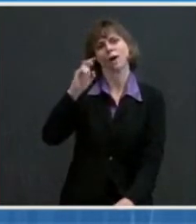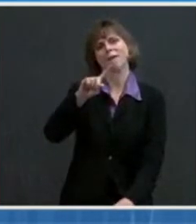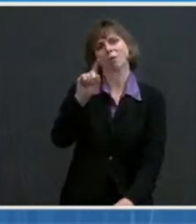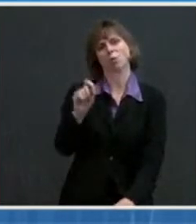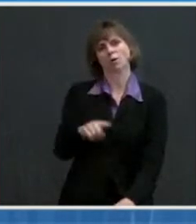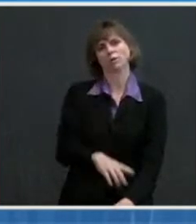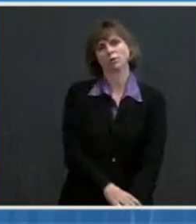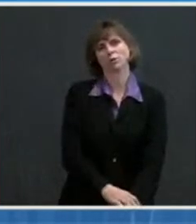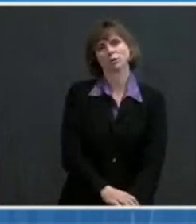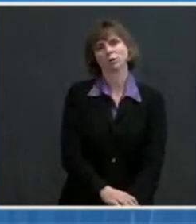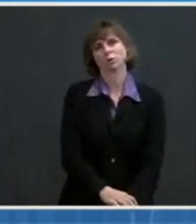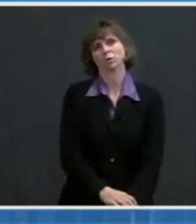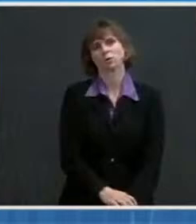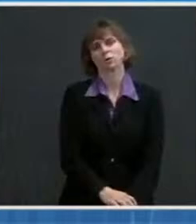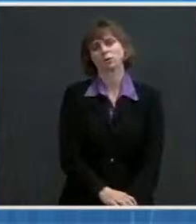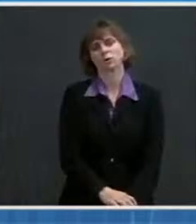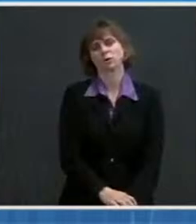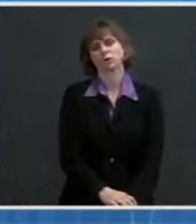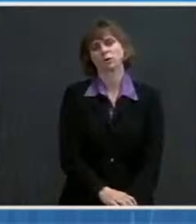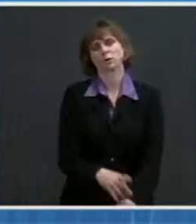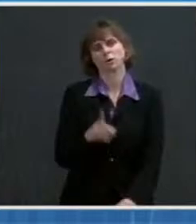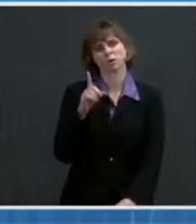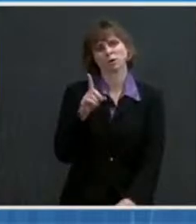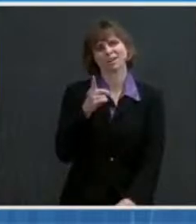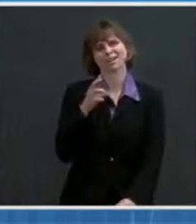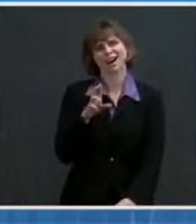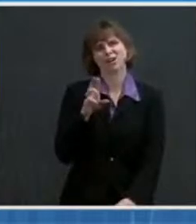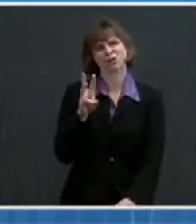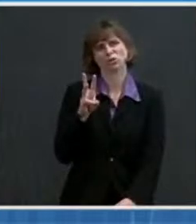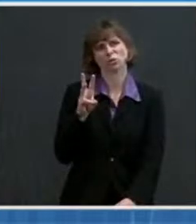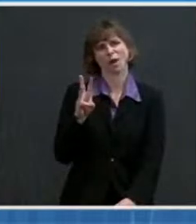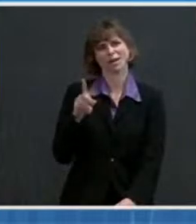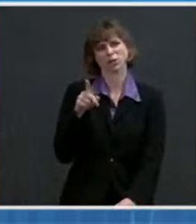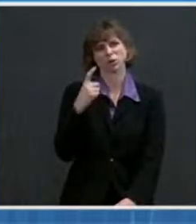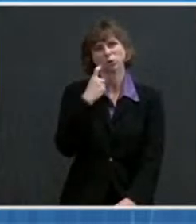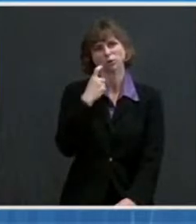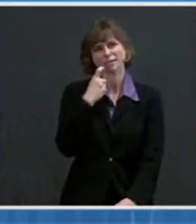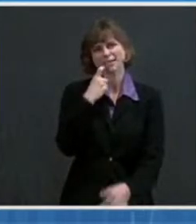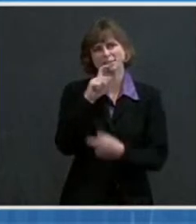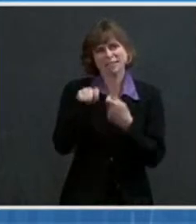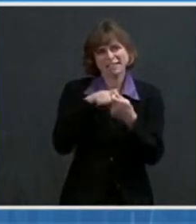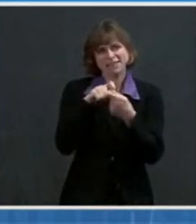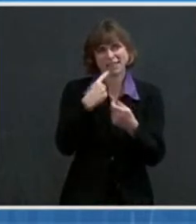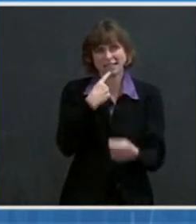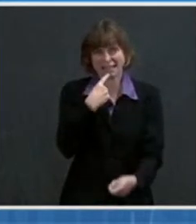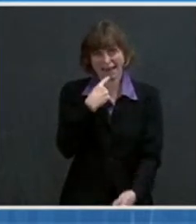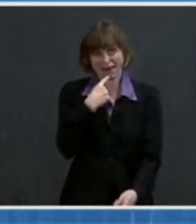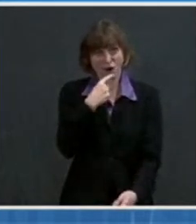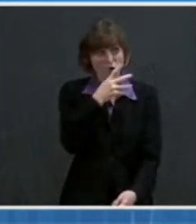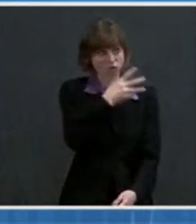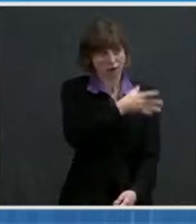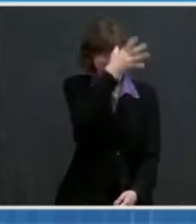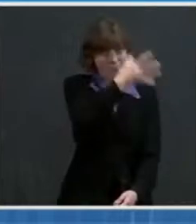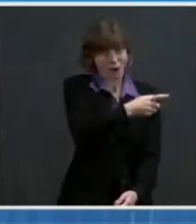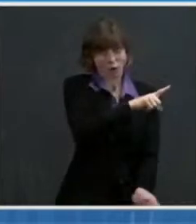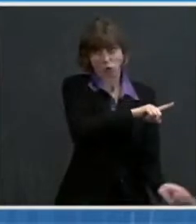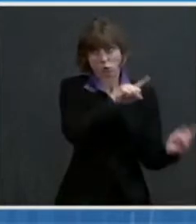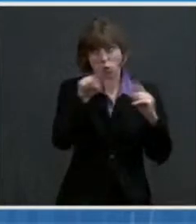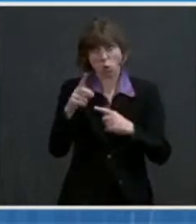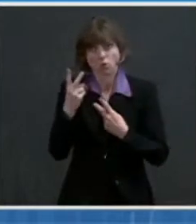LET ME FOLLOW UP ON THE TRAVEL